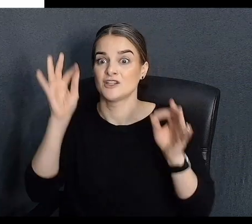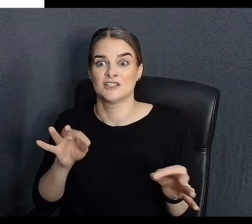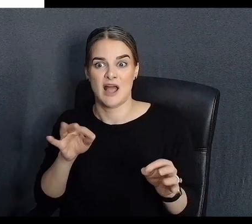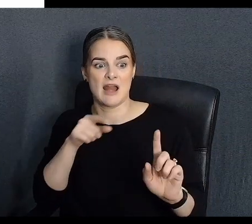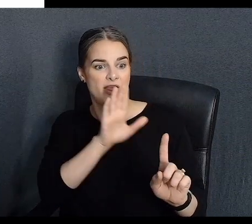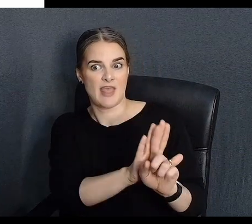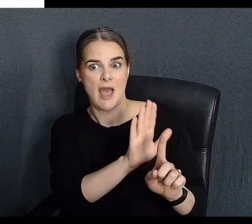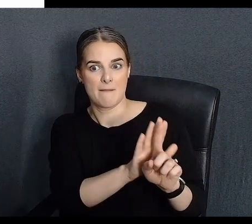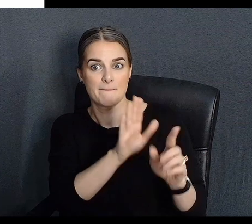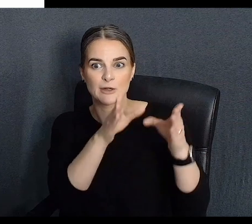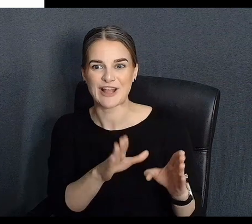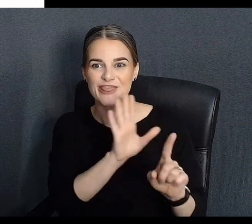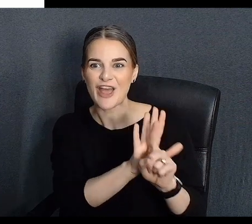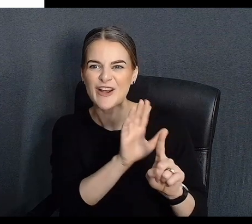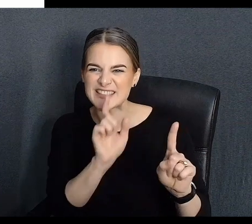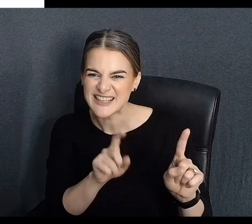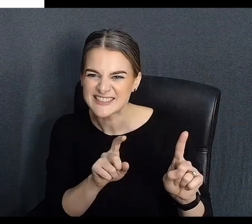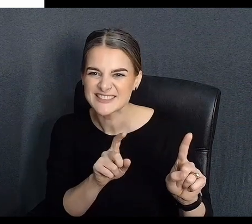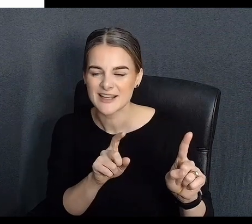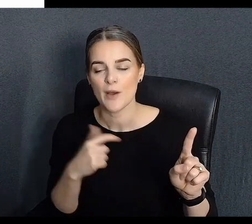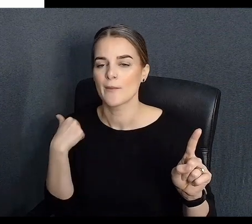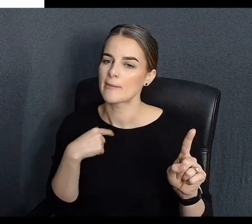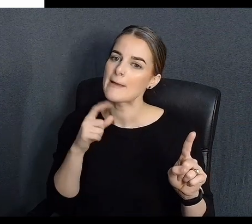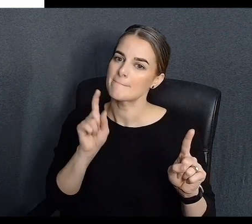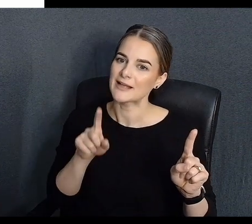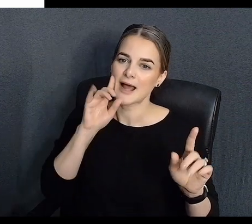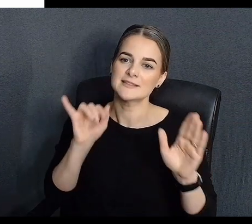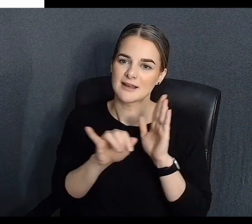We need to identify that based on an unbiased evaluation